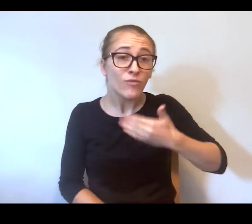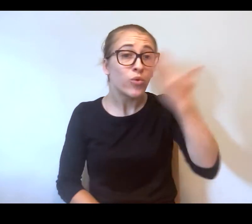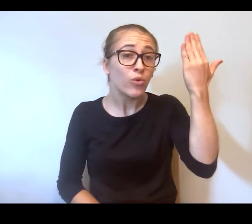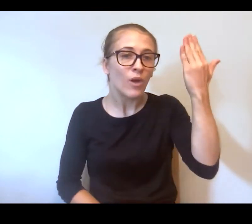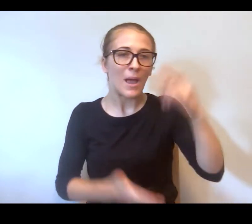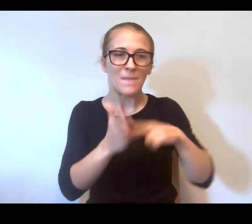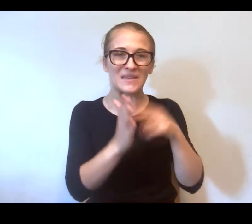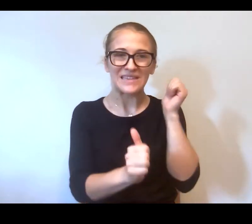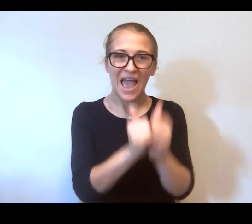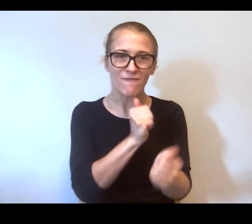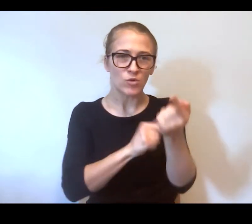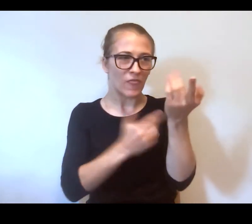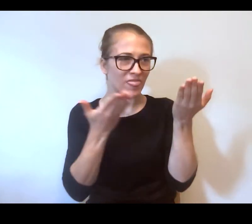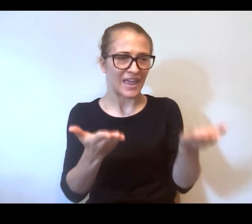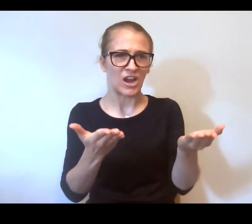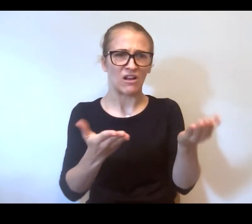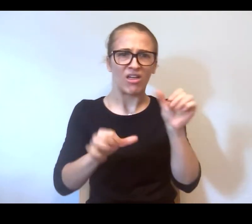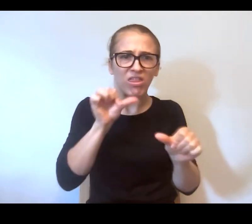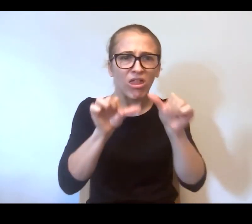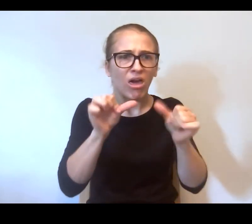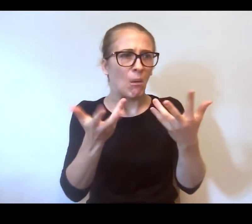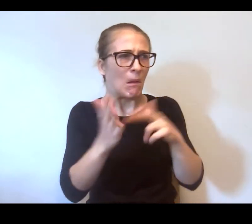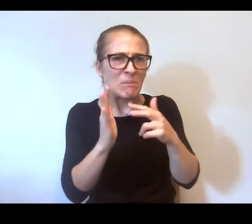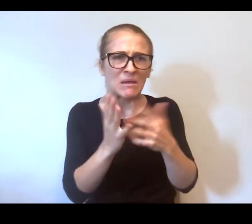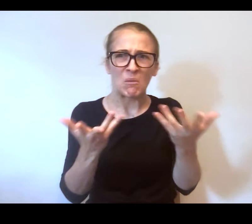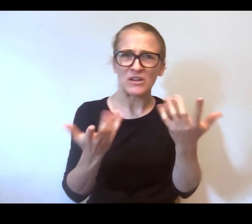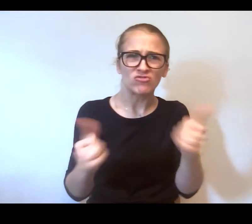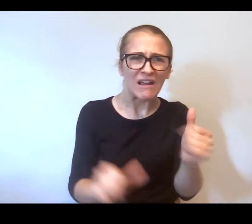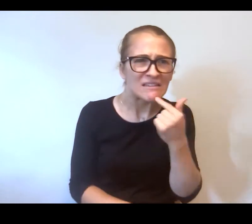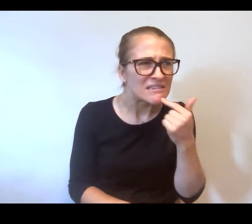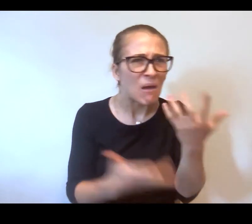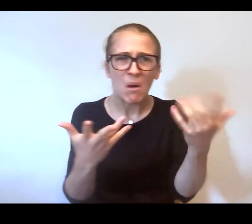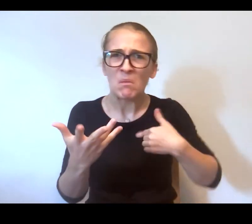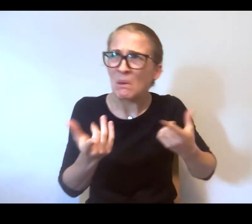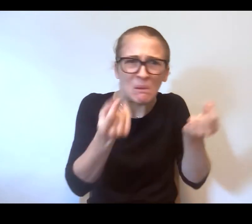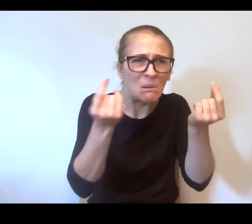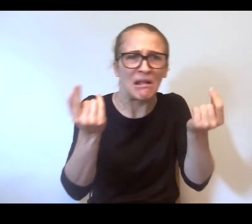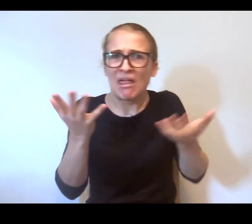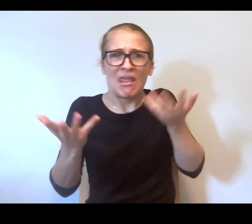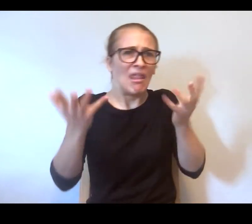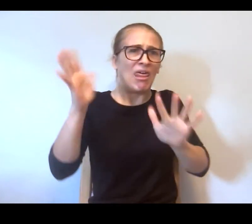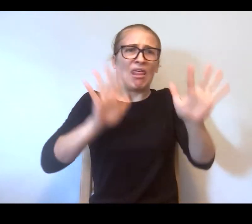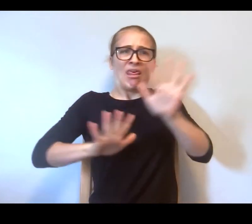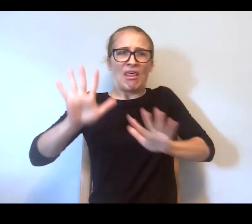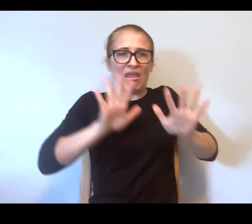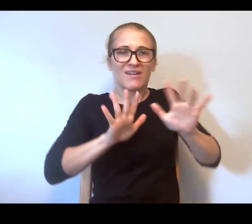have that particular skill, it leaves everyone trying to question the content and